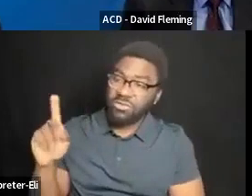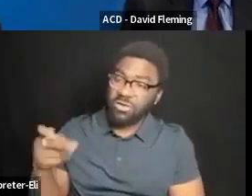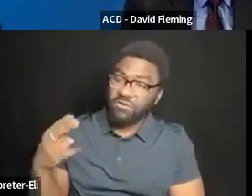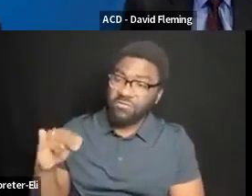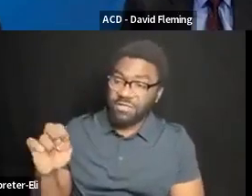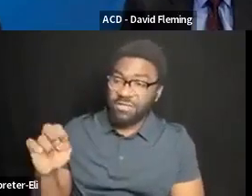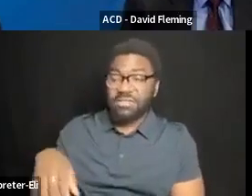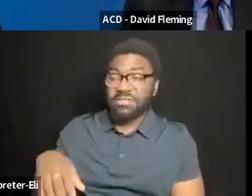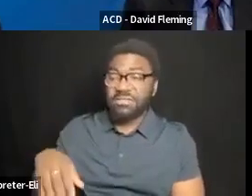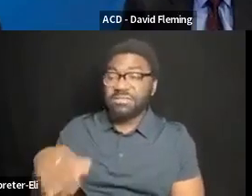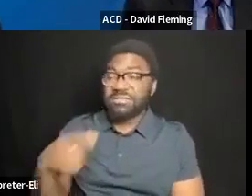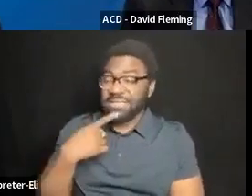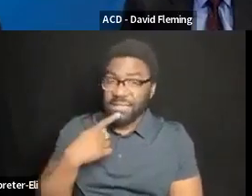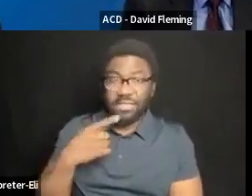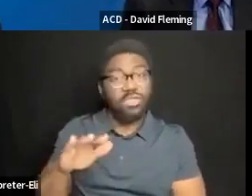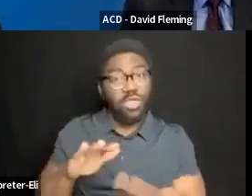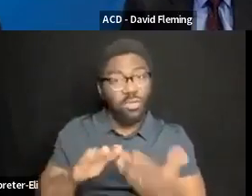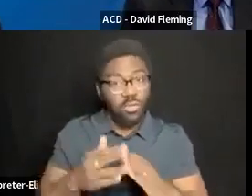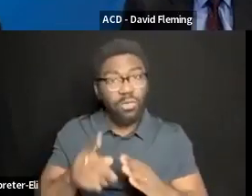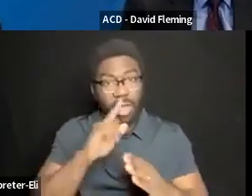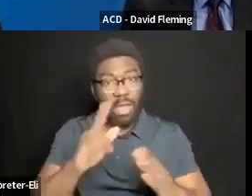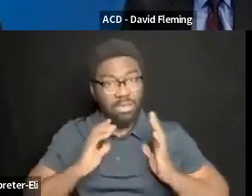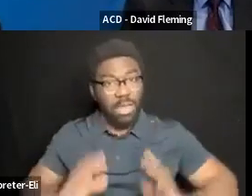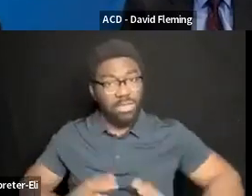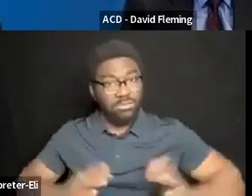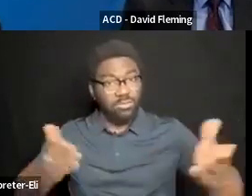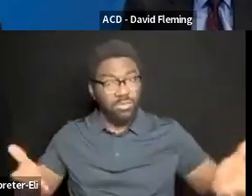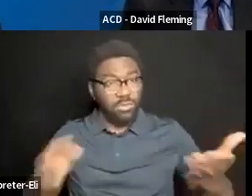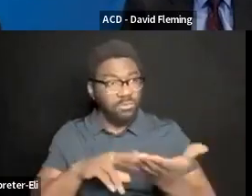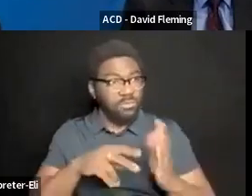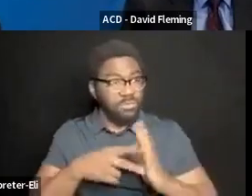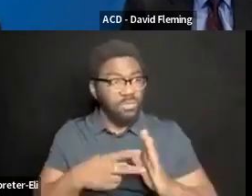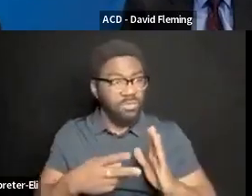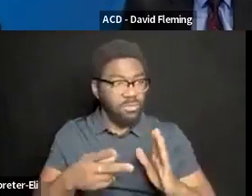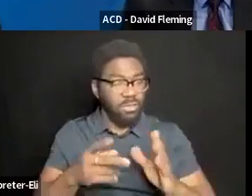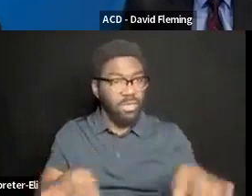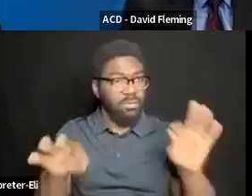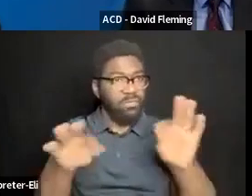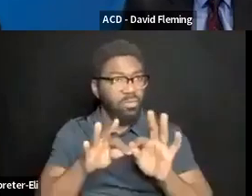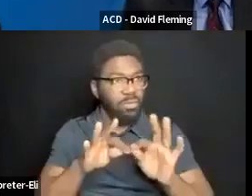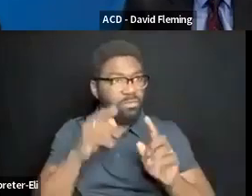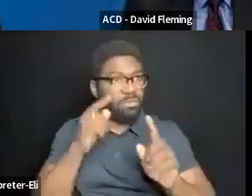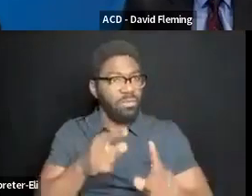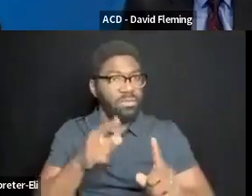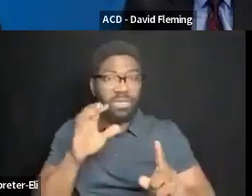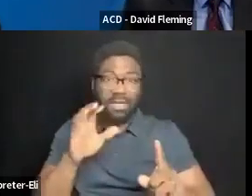And so I think you raise a very important point about how CDC can gauge the effectiveness of those dollars